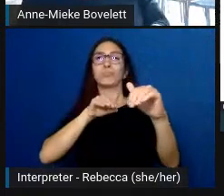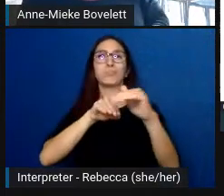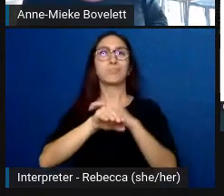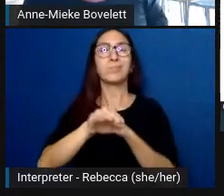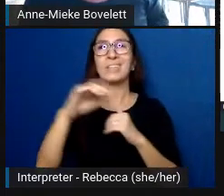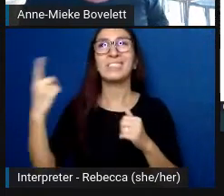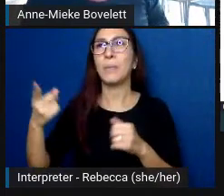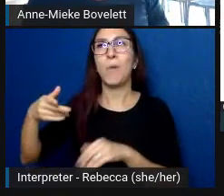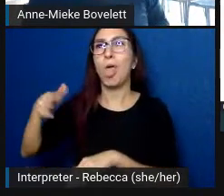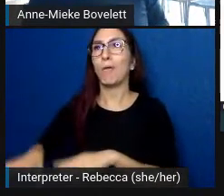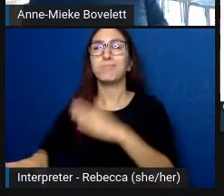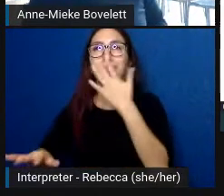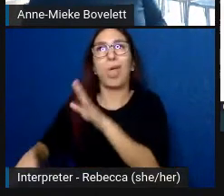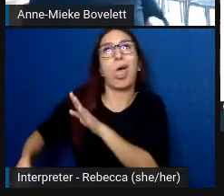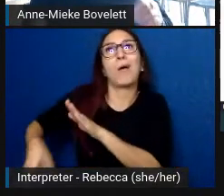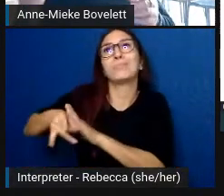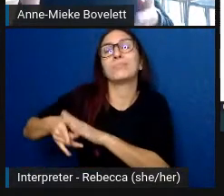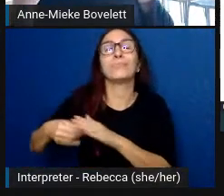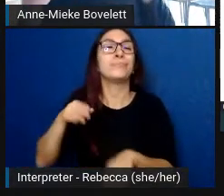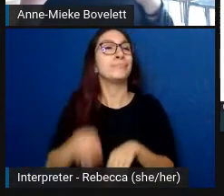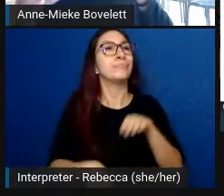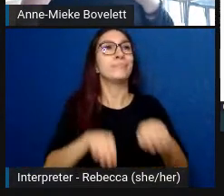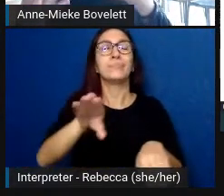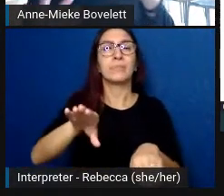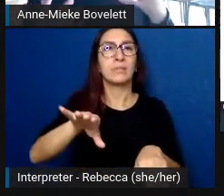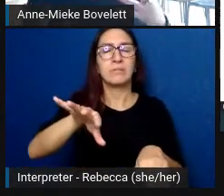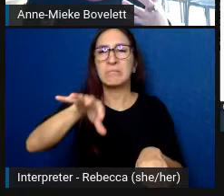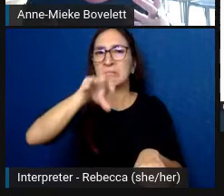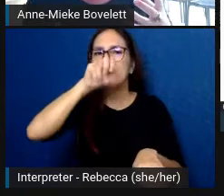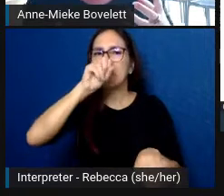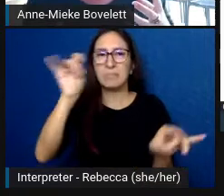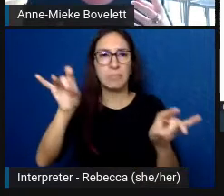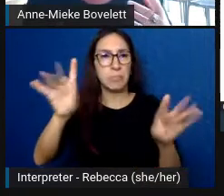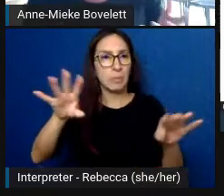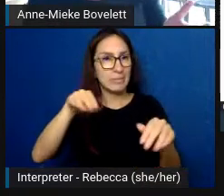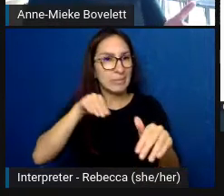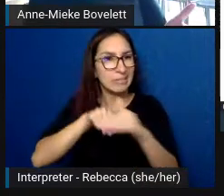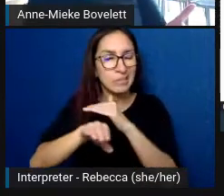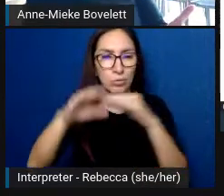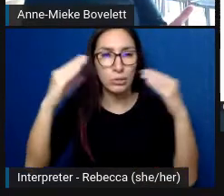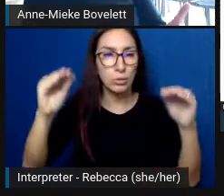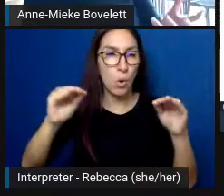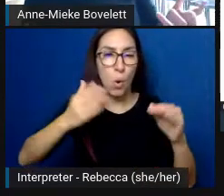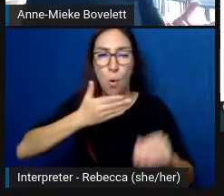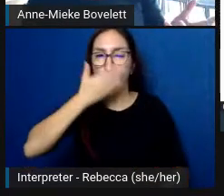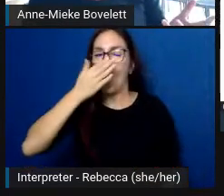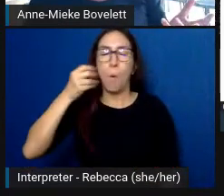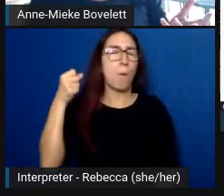or whatever, and it's not really some conscious thing. You were in this store and you're standing there